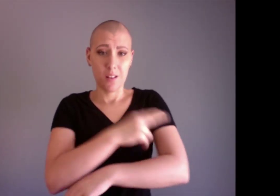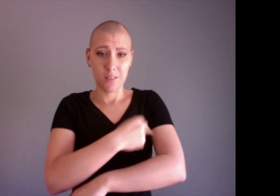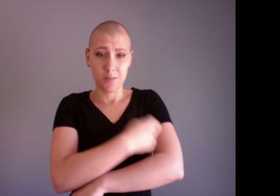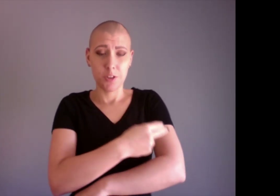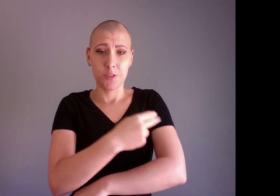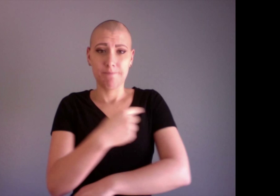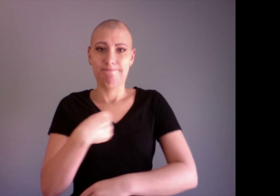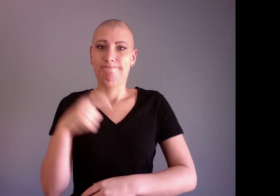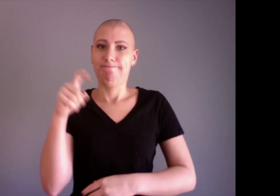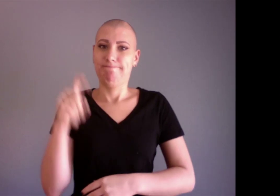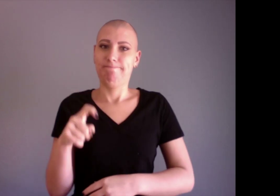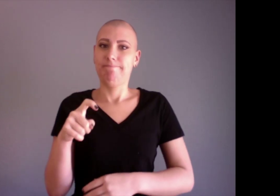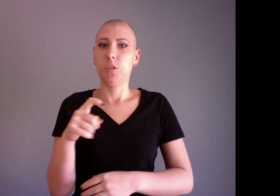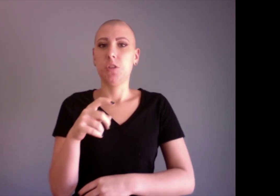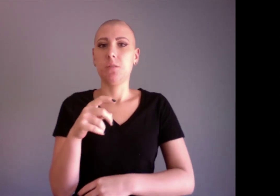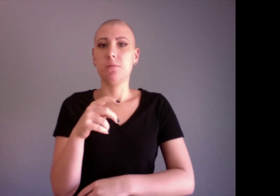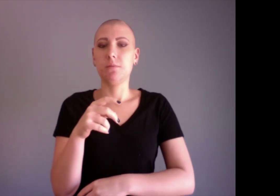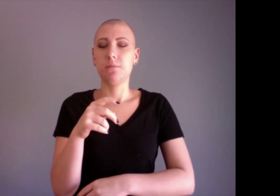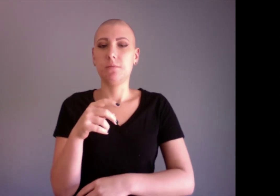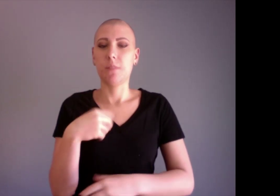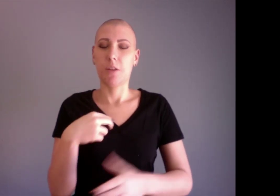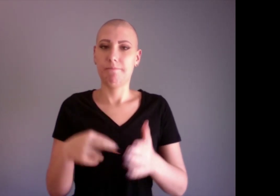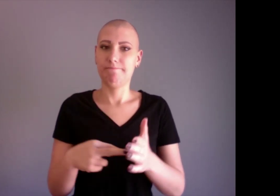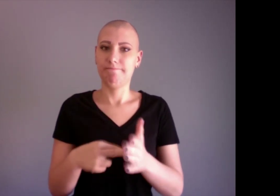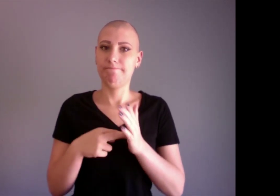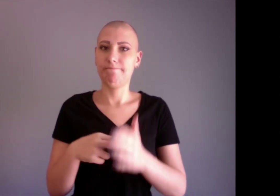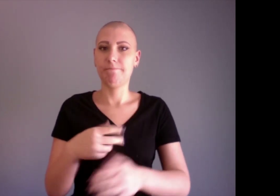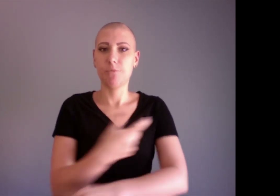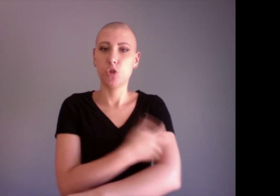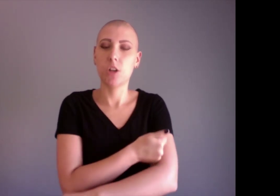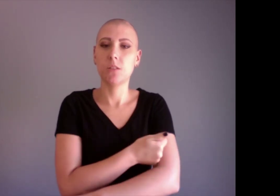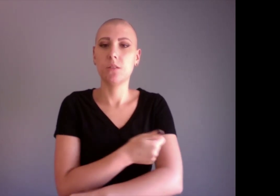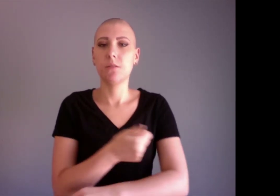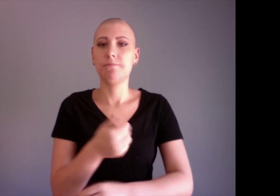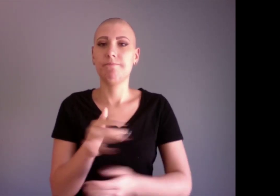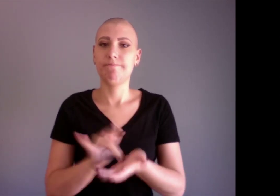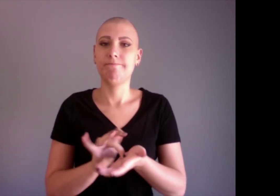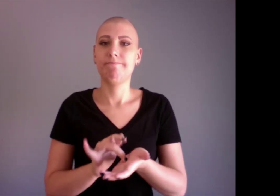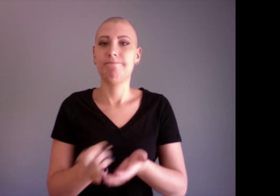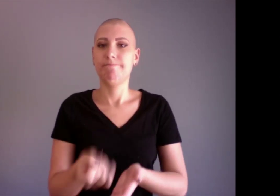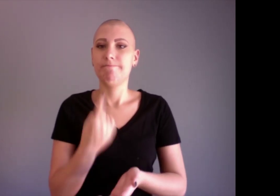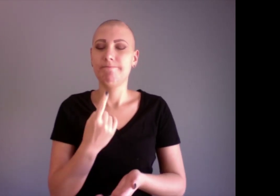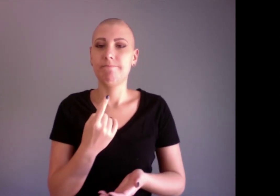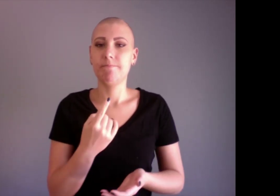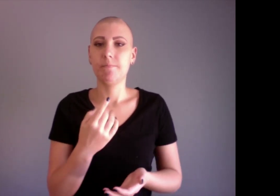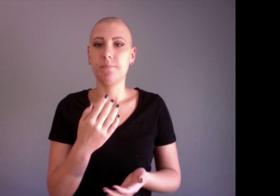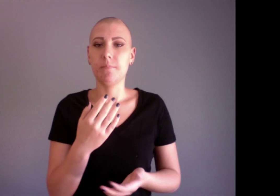[In the hospital, I had to receive] needles for shots pills